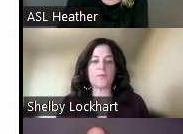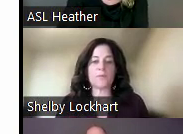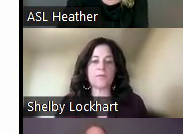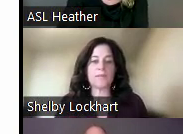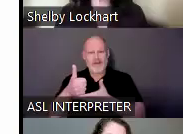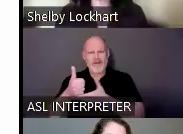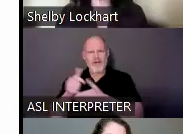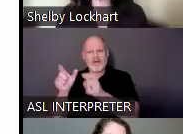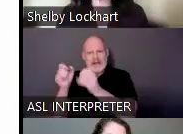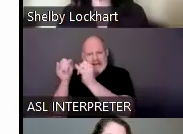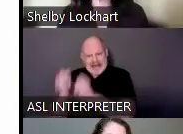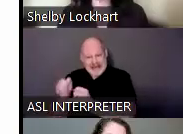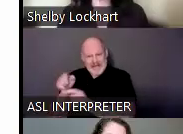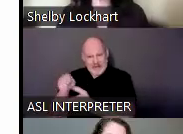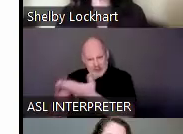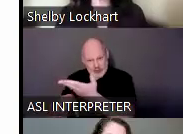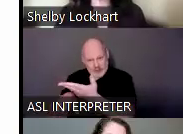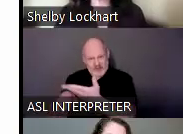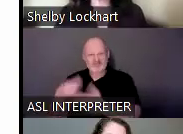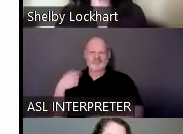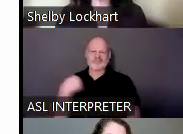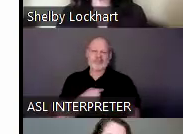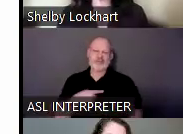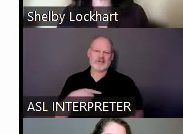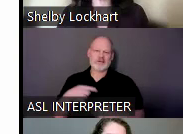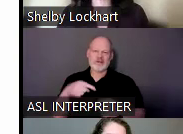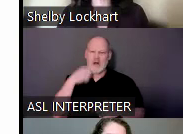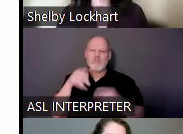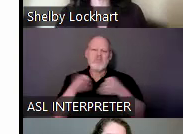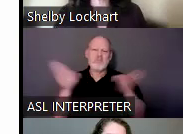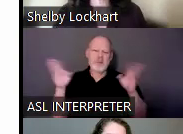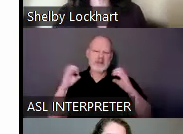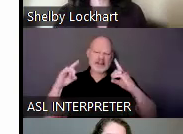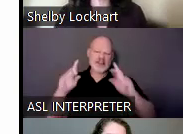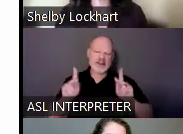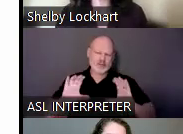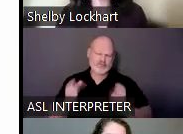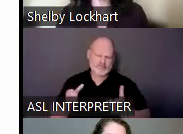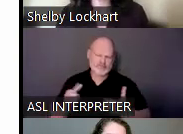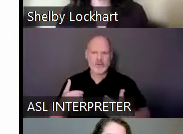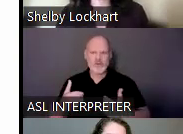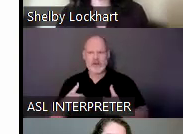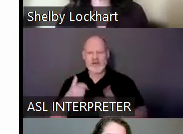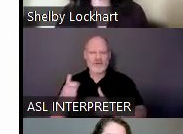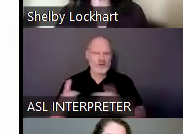students. As public educators, we have these big, huge hearts for our kids and our families,